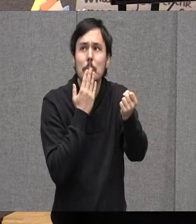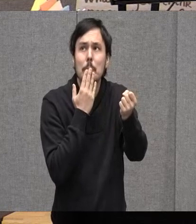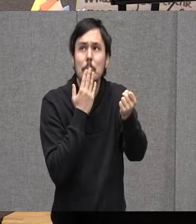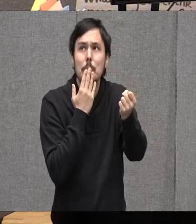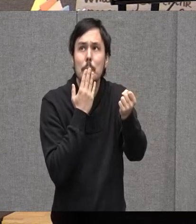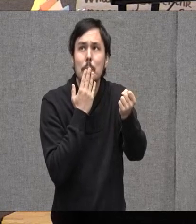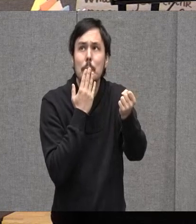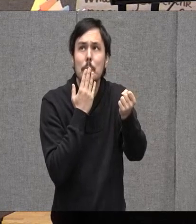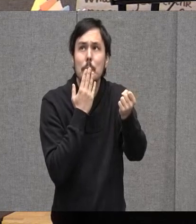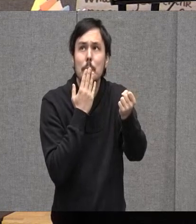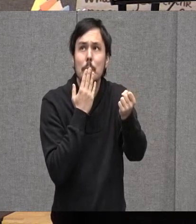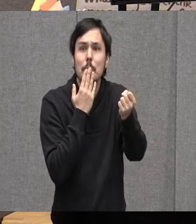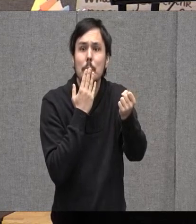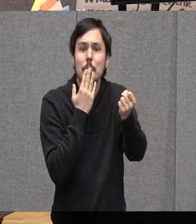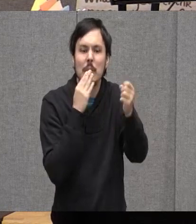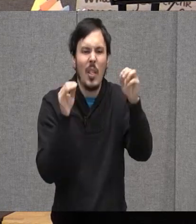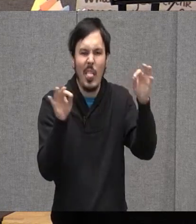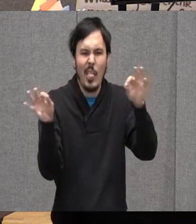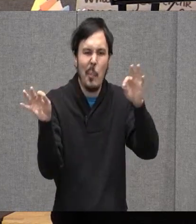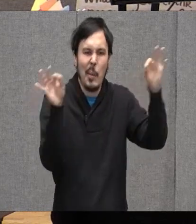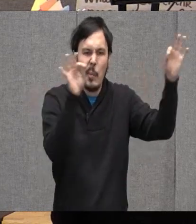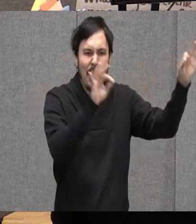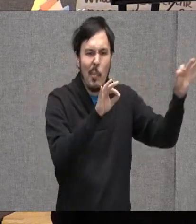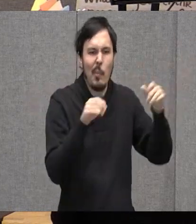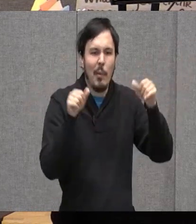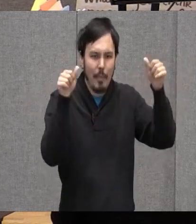Let me go ahead and move this really fast.